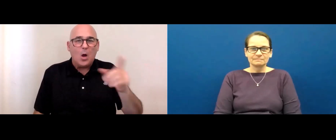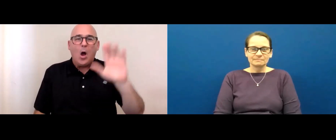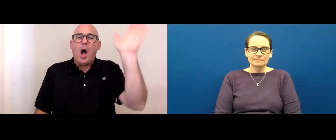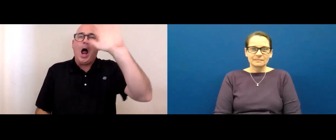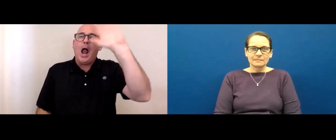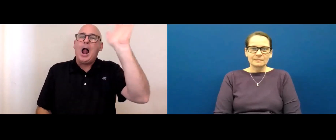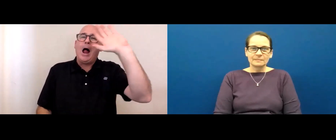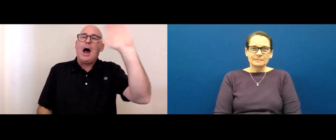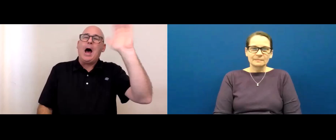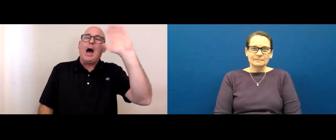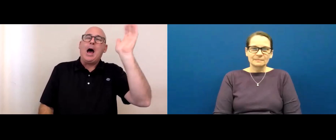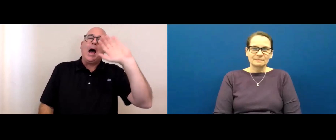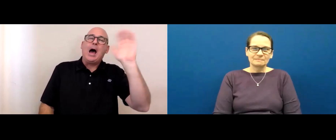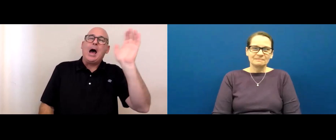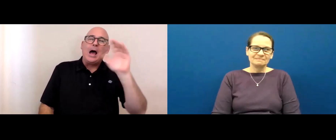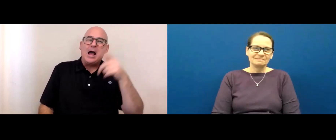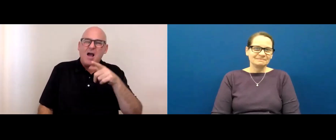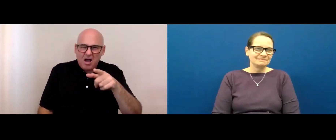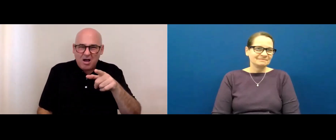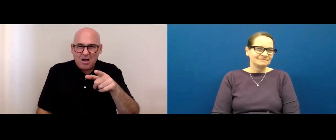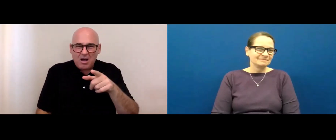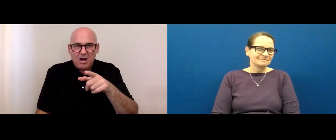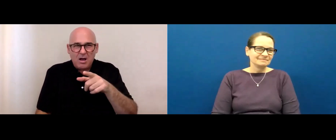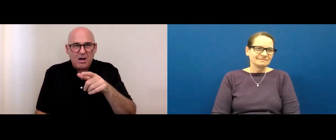you're trying to like where are you there's thunder and lightning